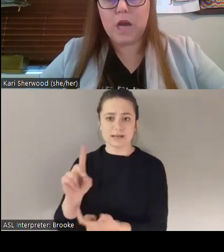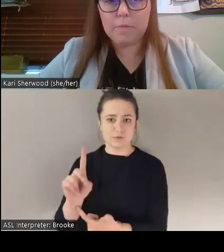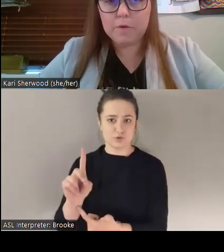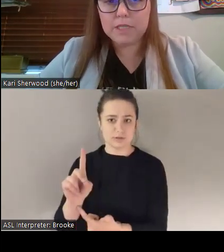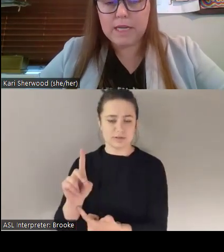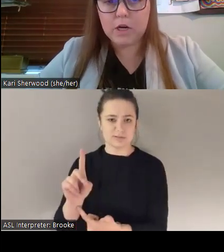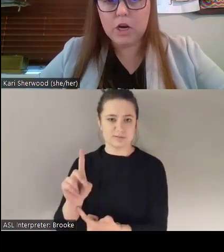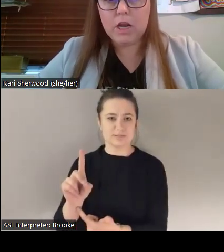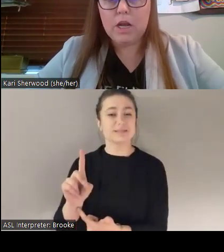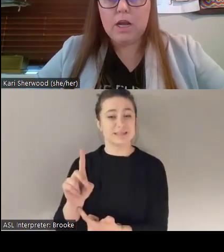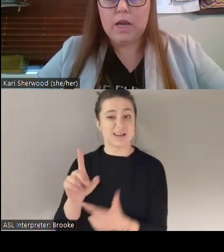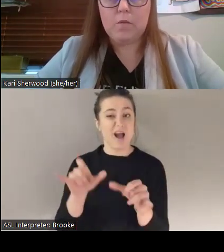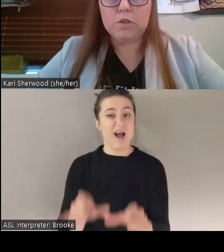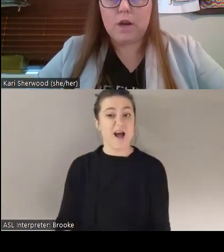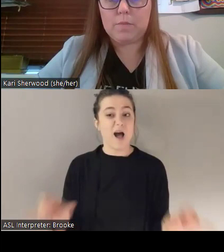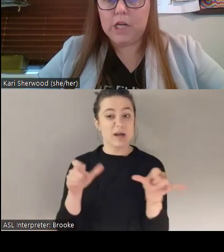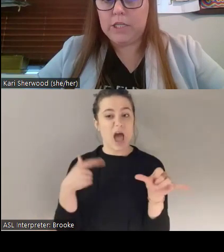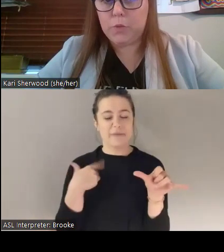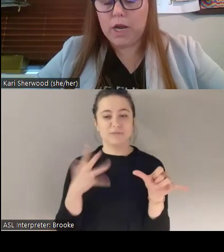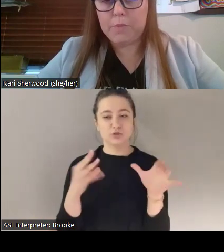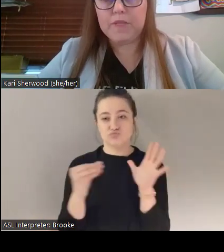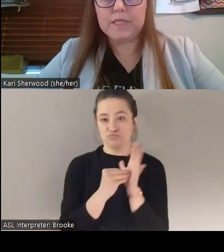common ones here. And we ll talk about each one, but this